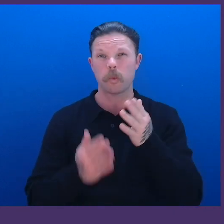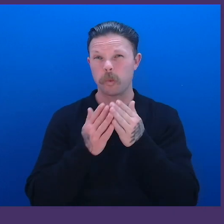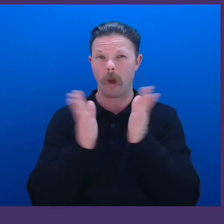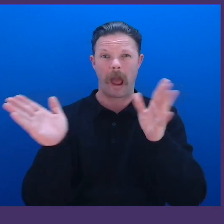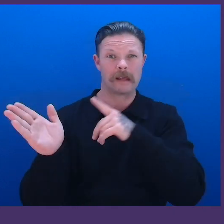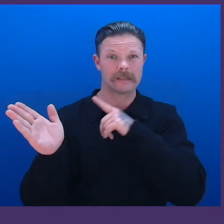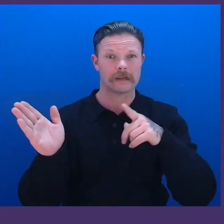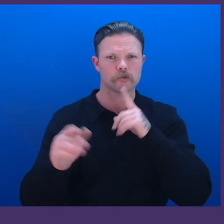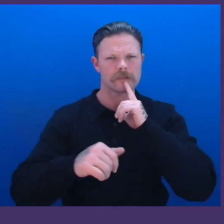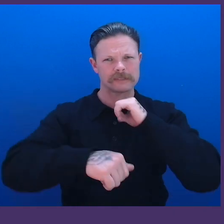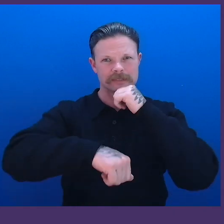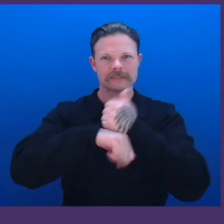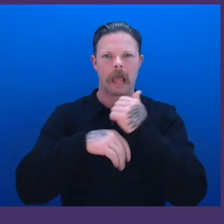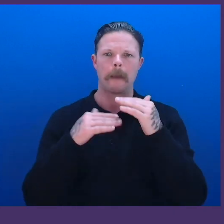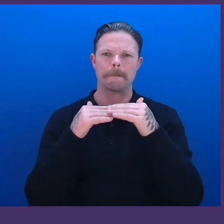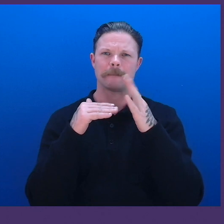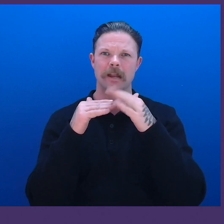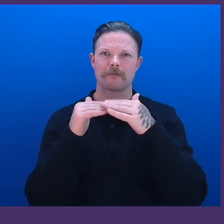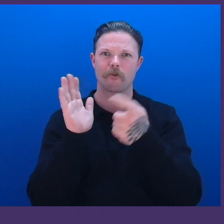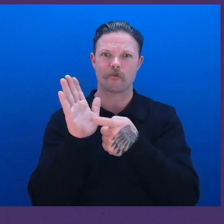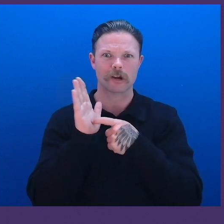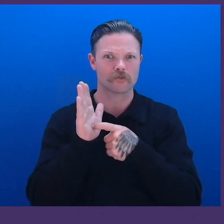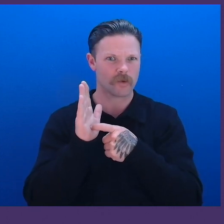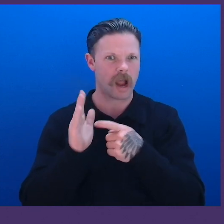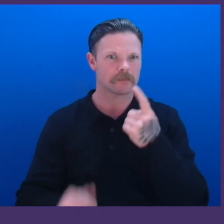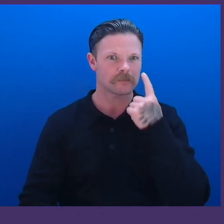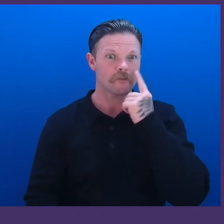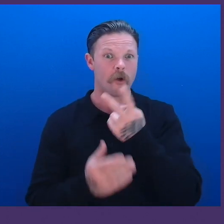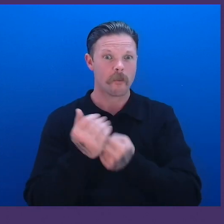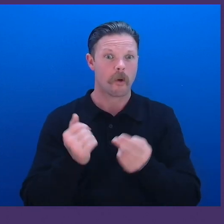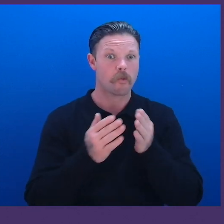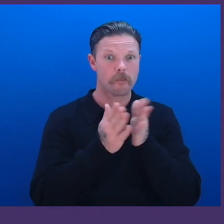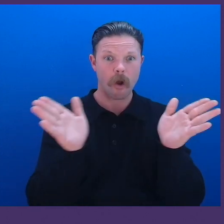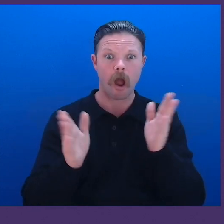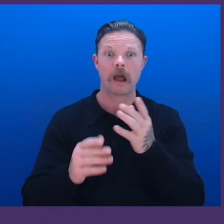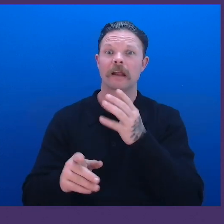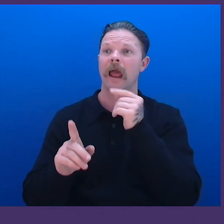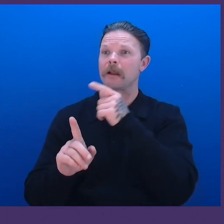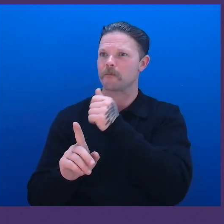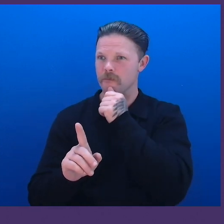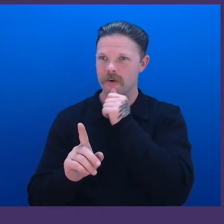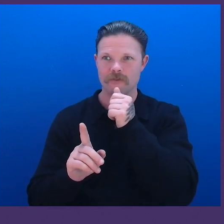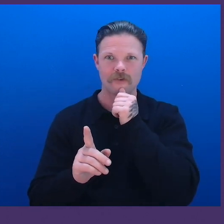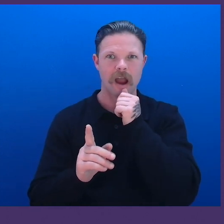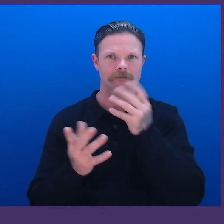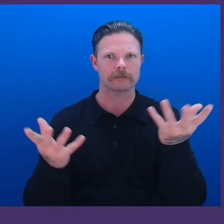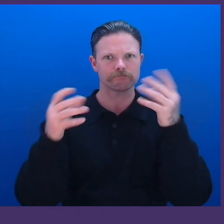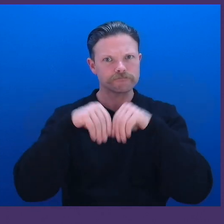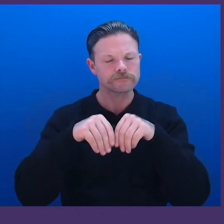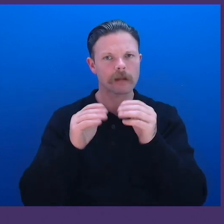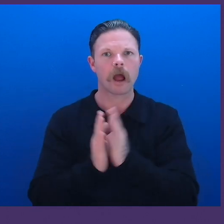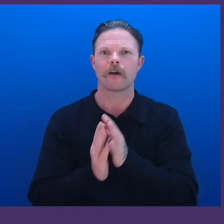for products and services. And it affects both the public and the private sector. This is really great news because, in those countries